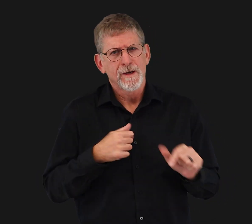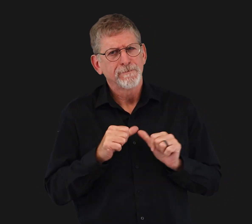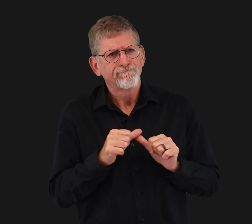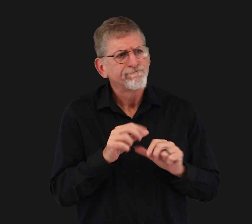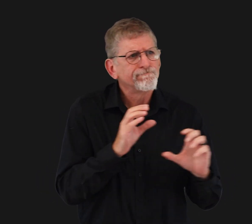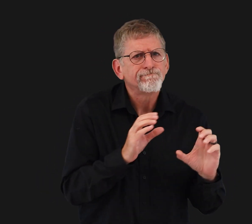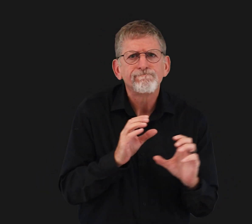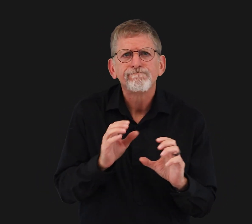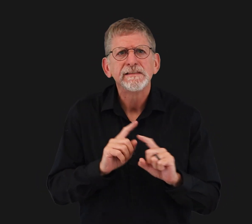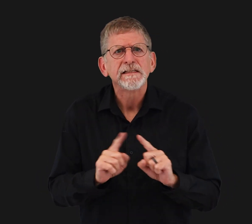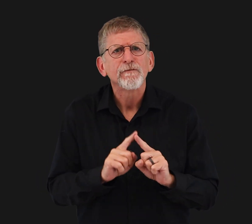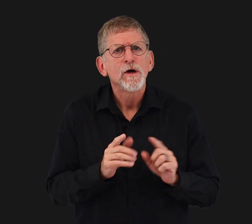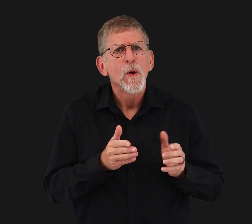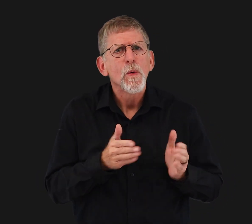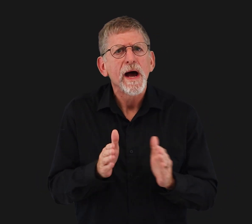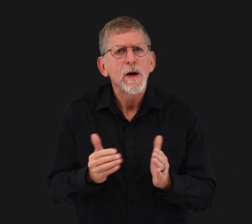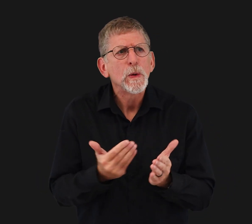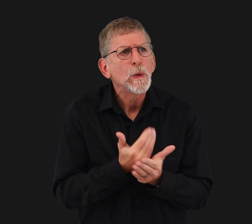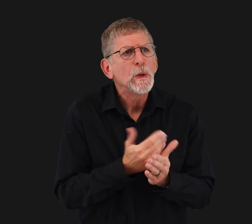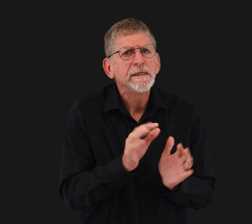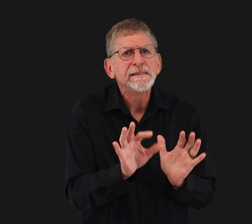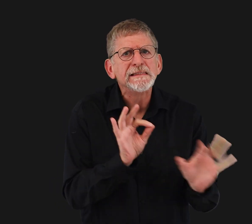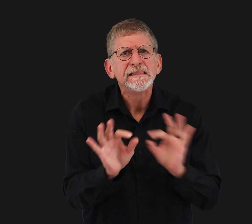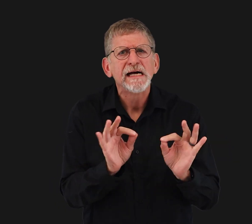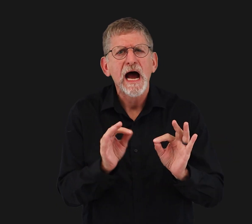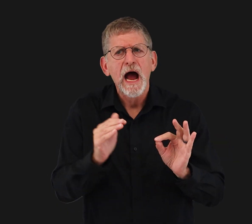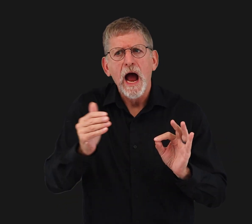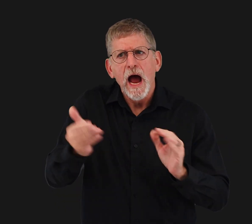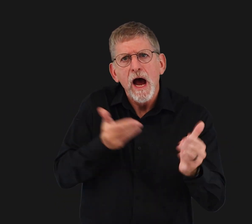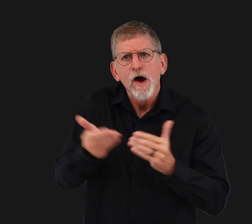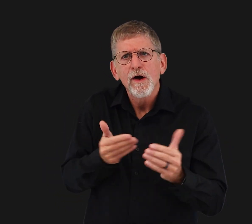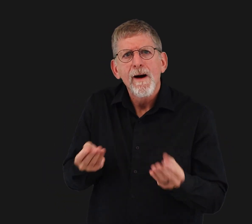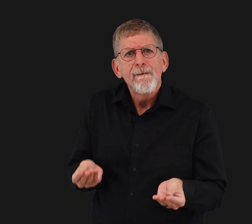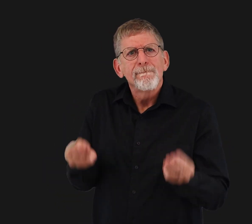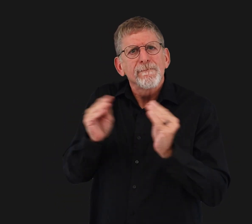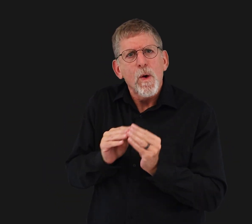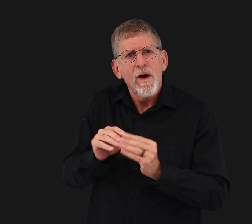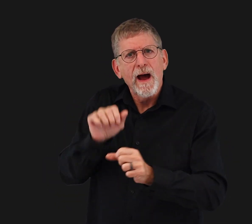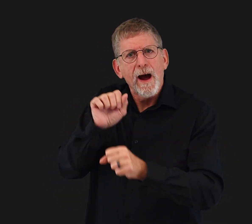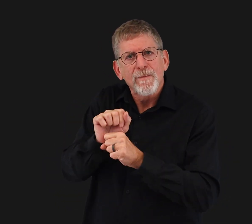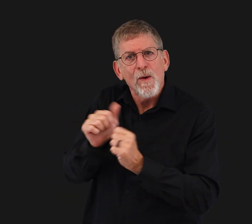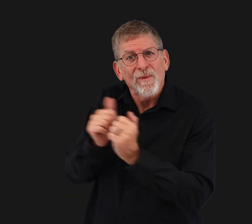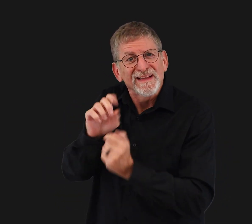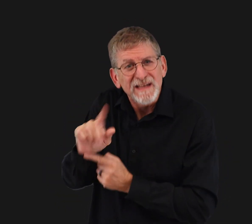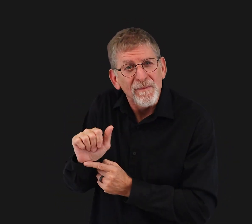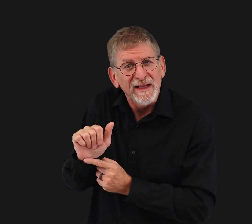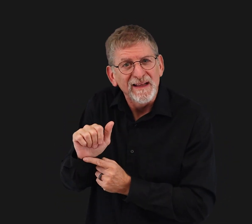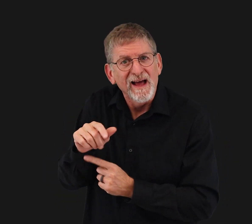we have continued to find new ways to hire more employees with disabilities